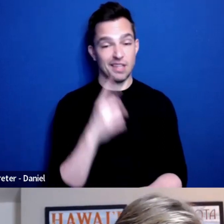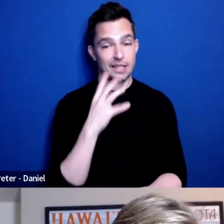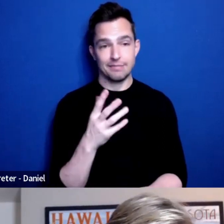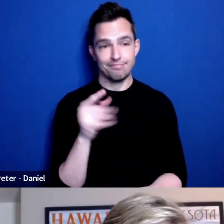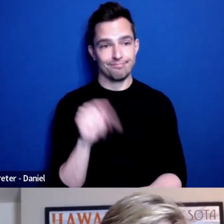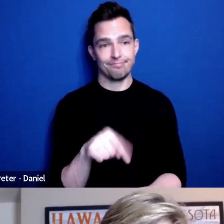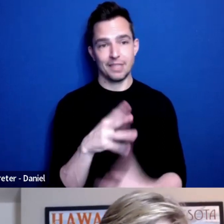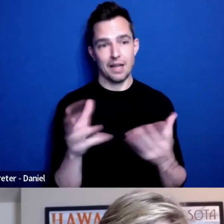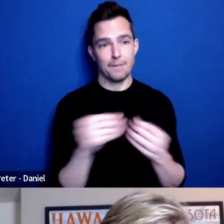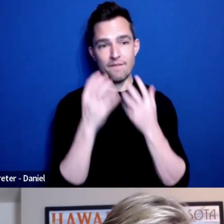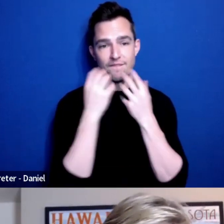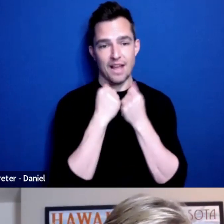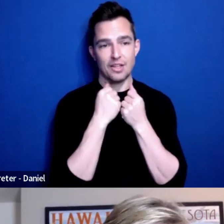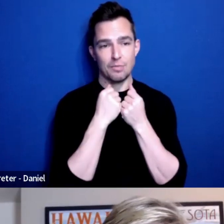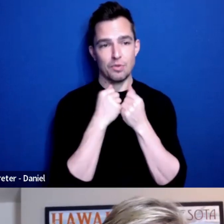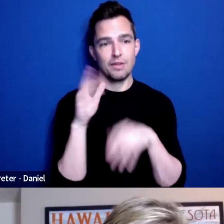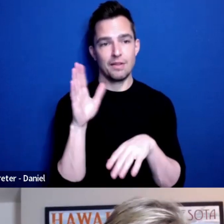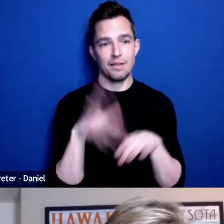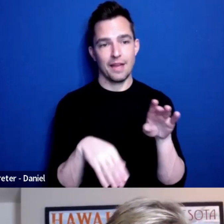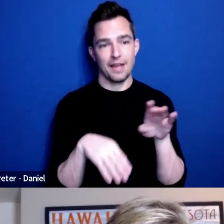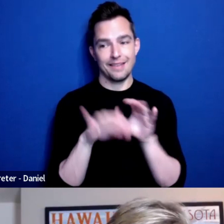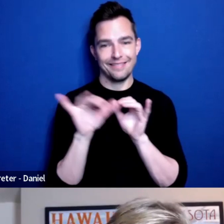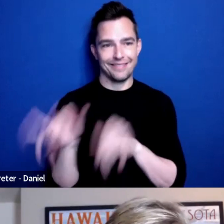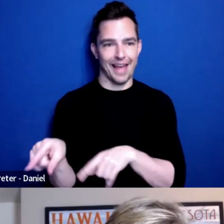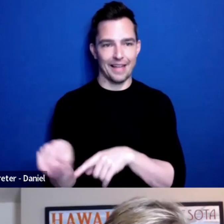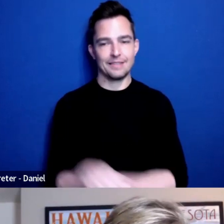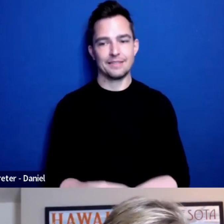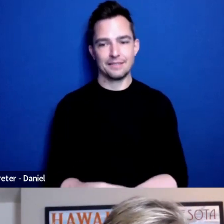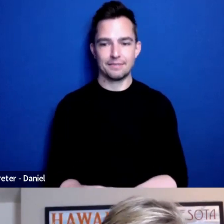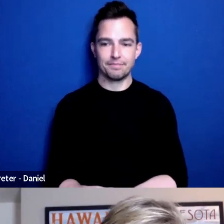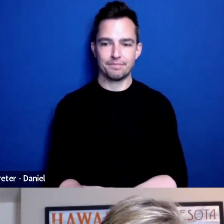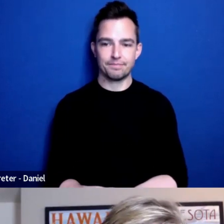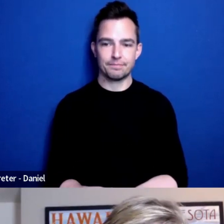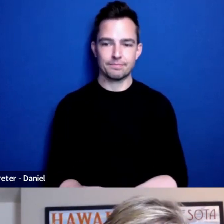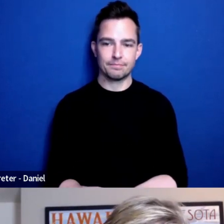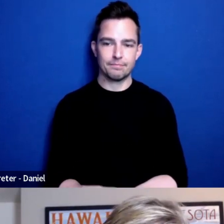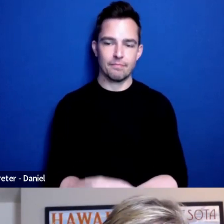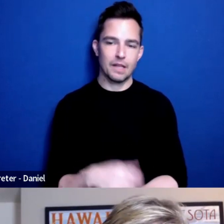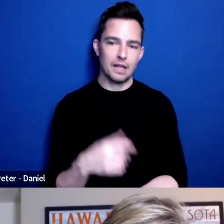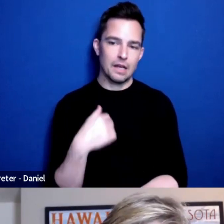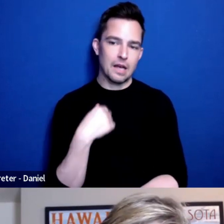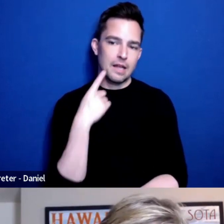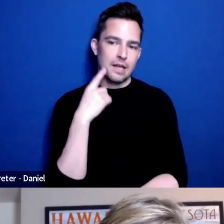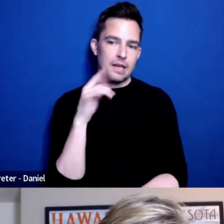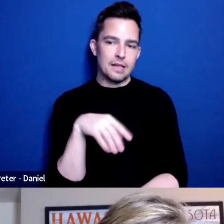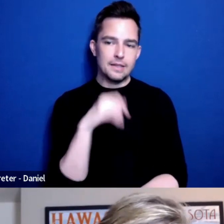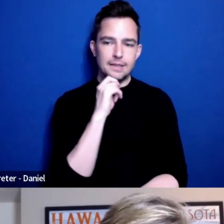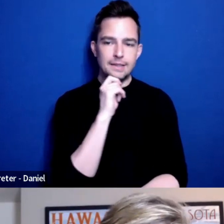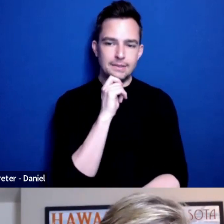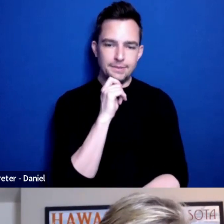valuable than than that. That I think that making peer support